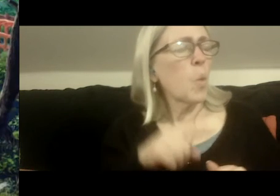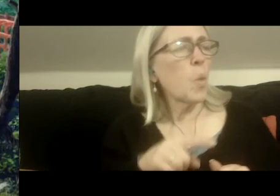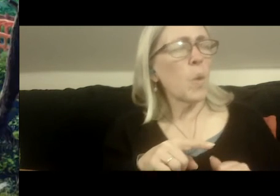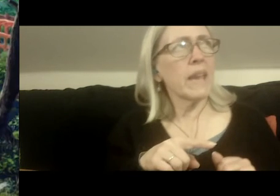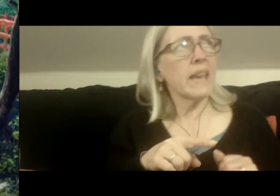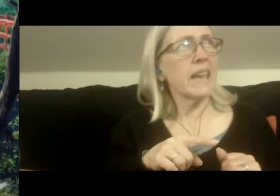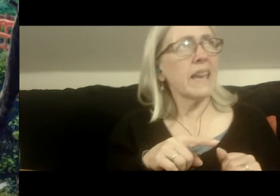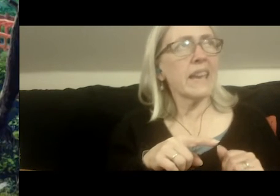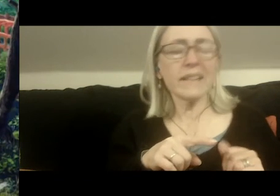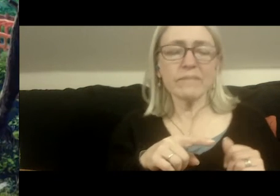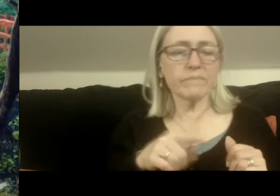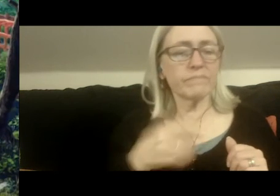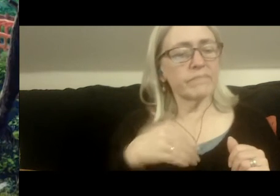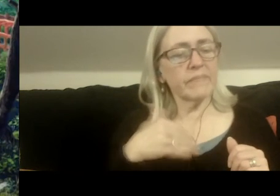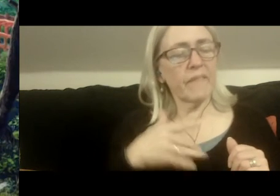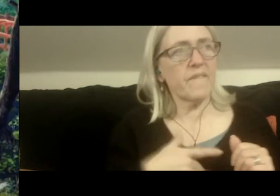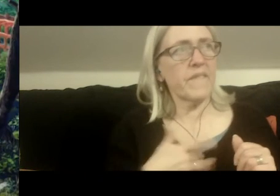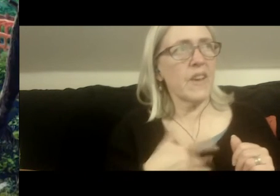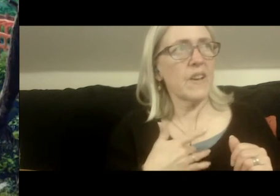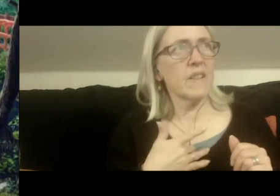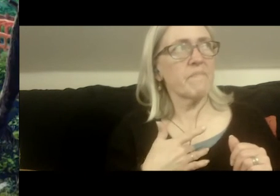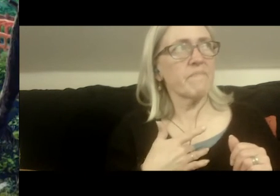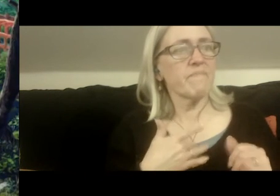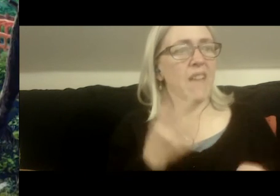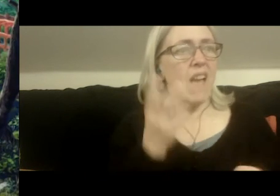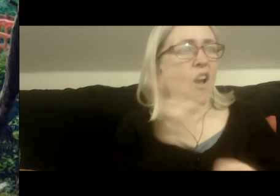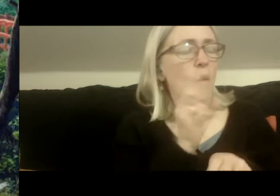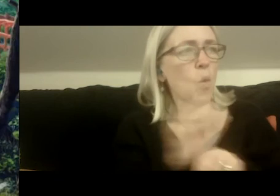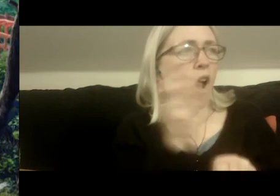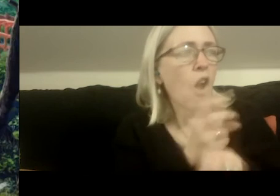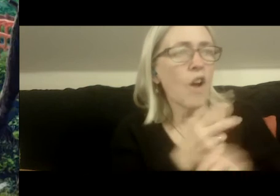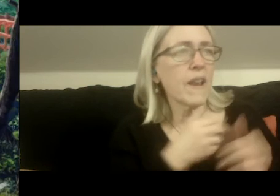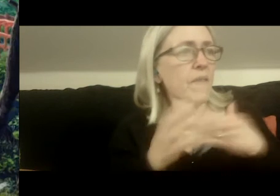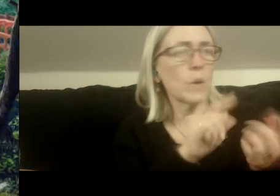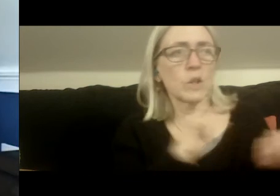or challenging, whatever they came with, and transforming that into something that was much more manageable.